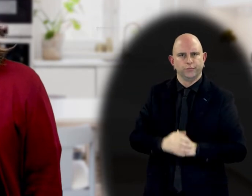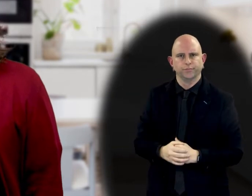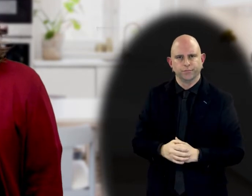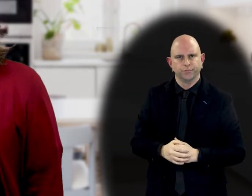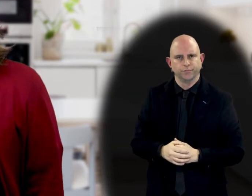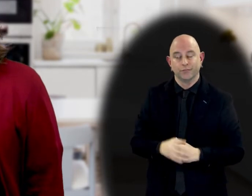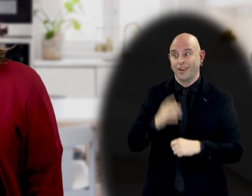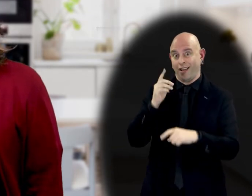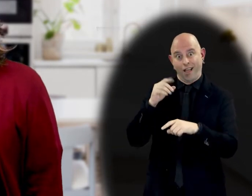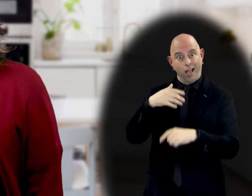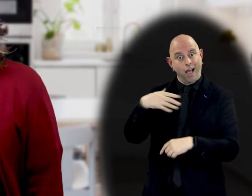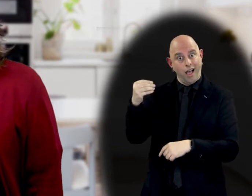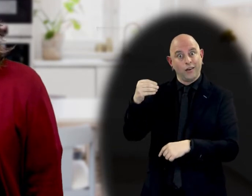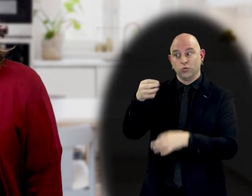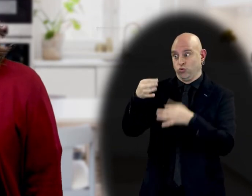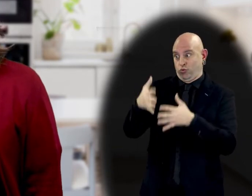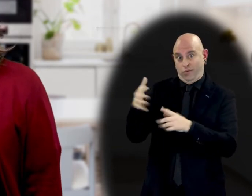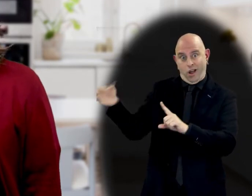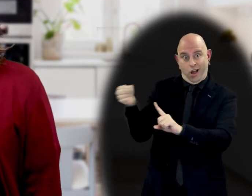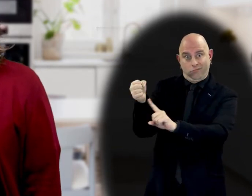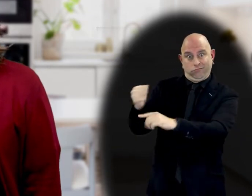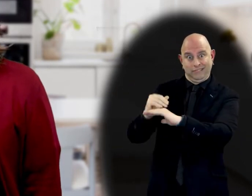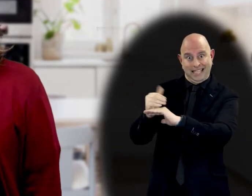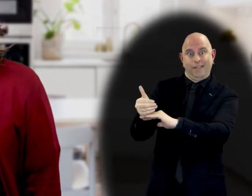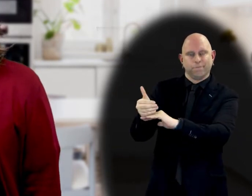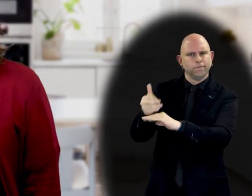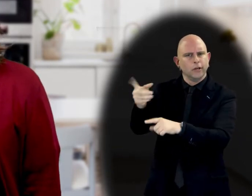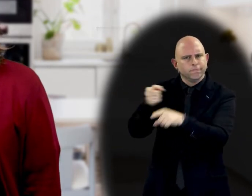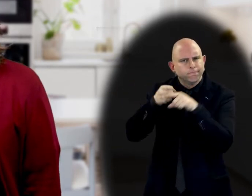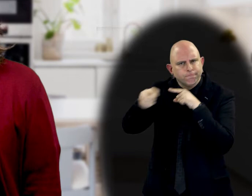Plus they scheduled an interpreter who specializes in health care interpreting